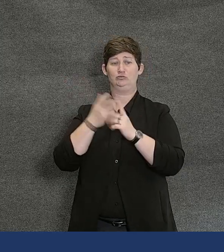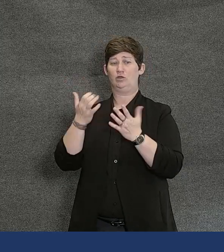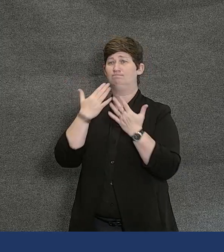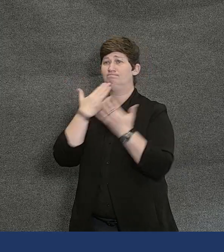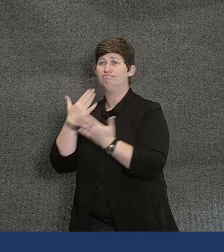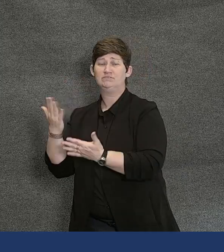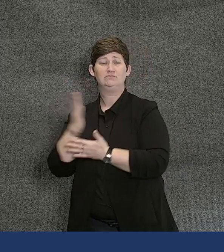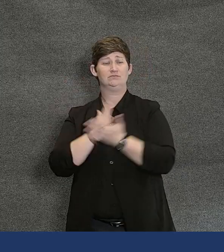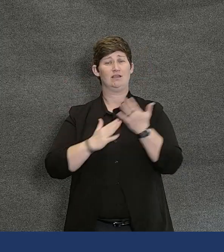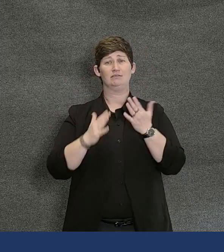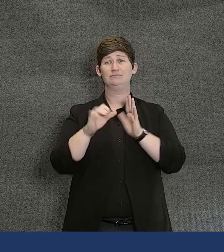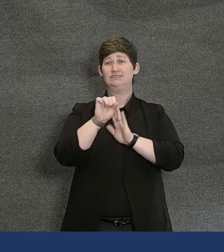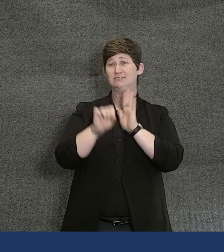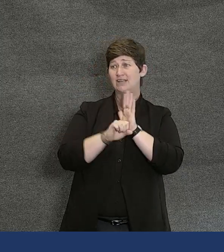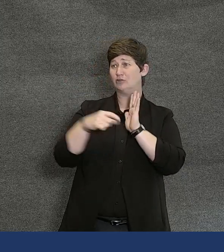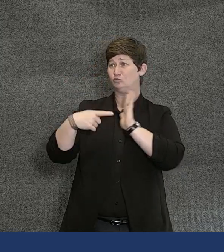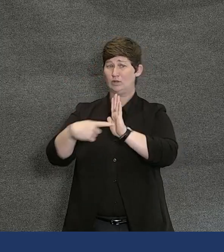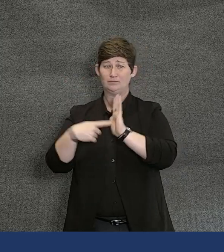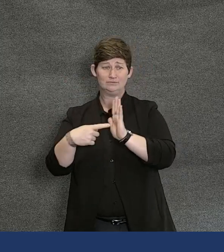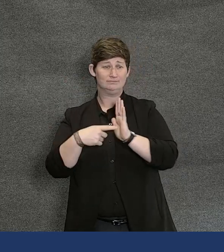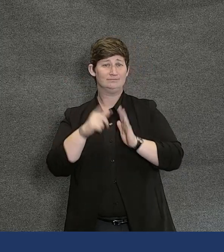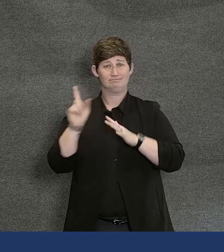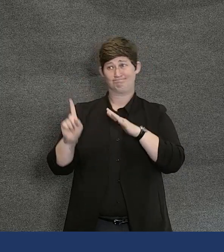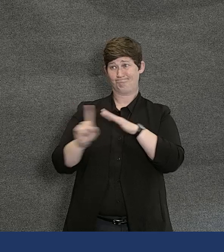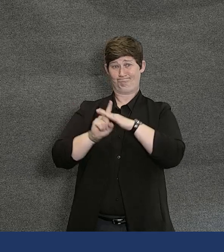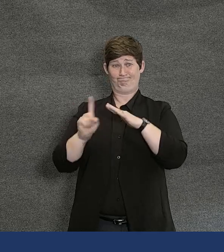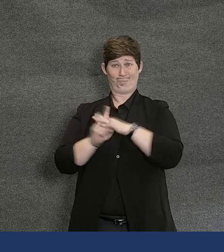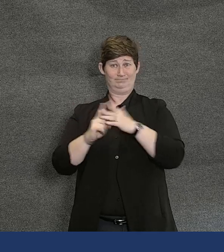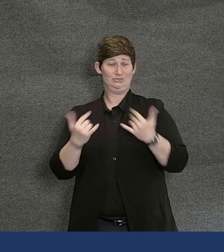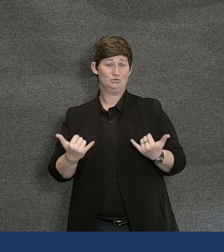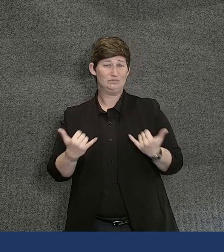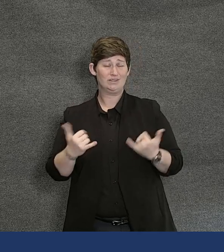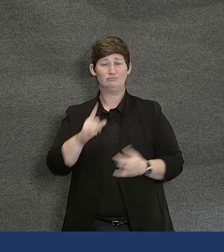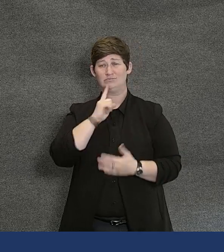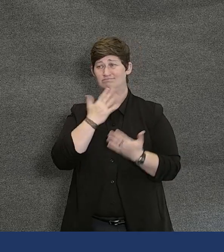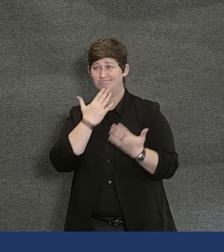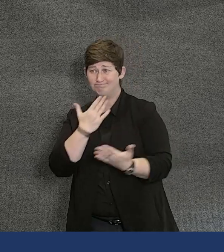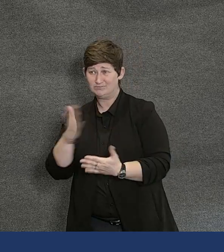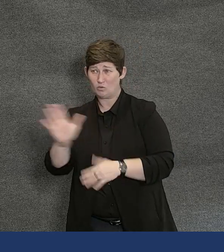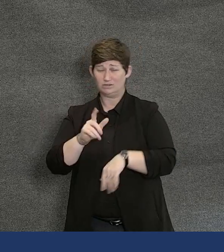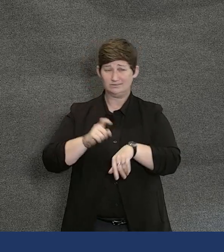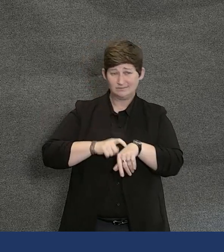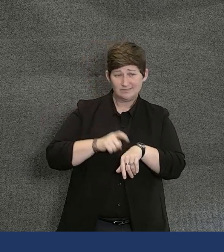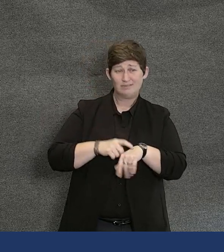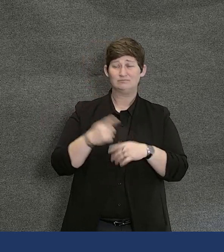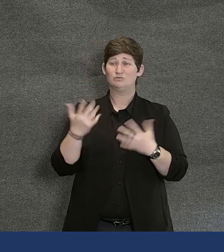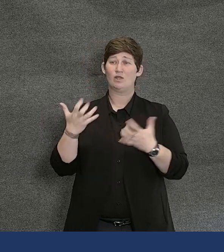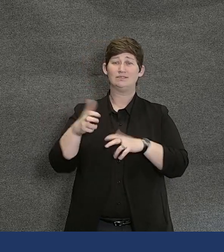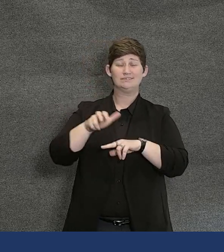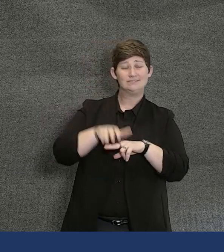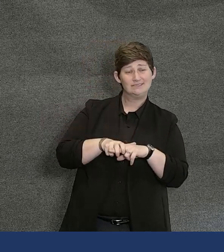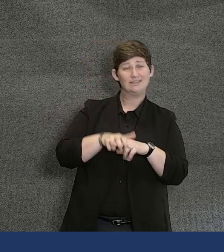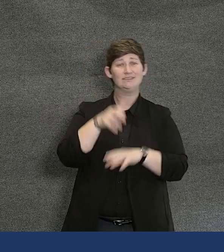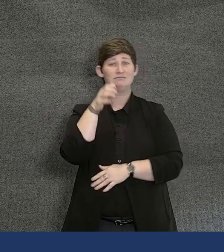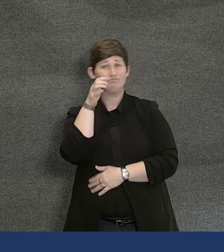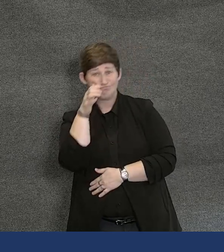in the room who showed up today, who just wanted to sit and listen and hear people's stories,